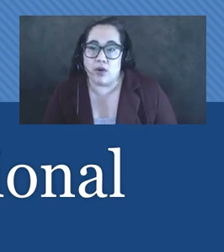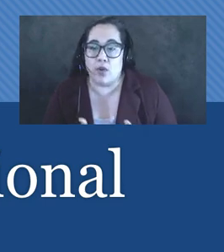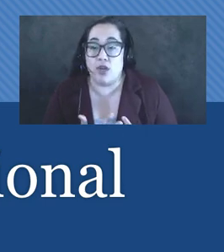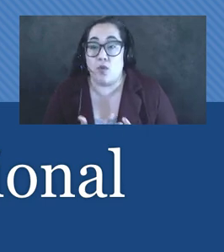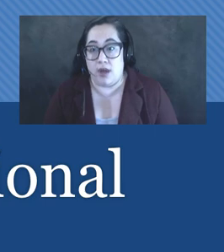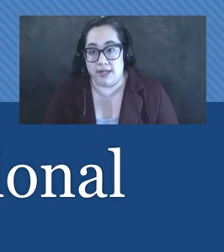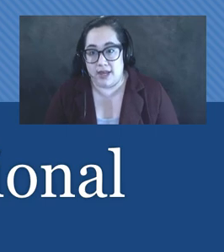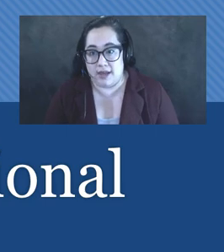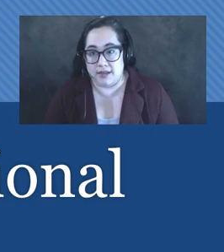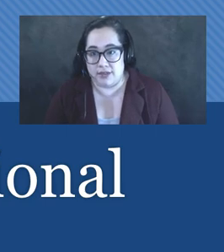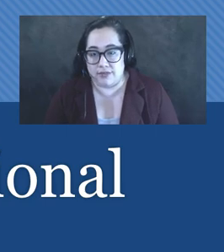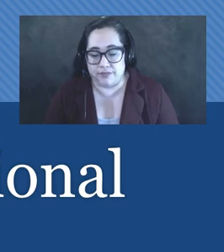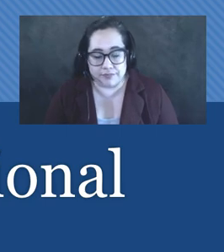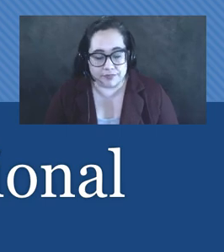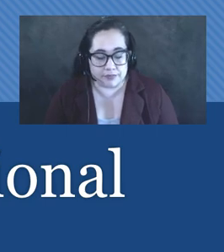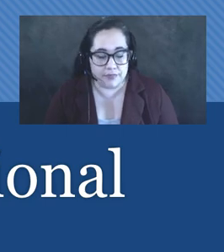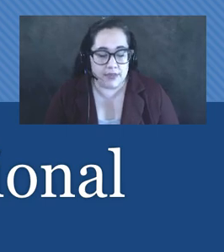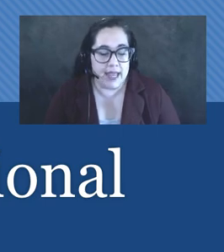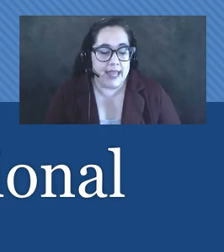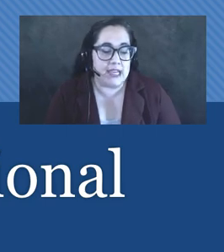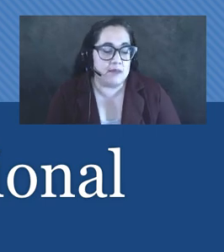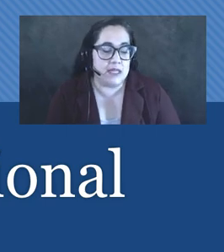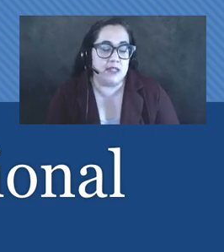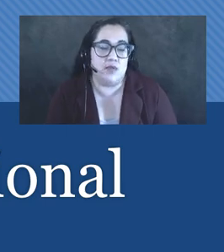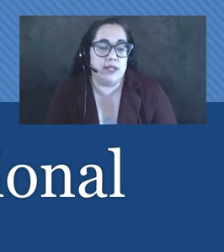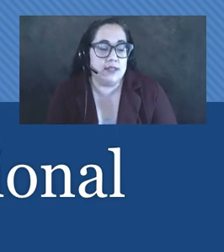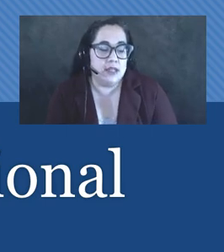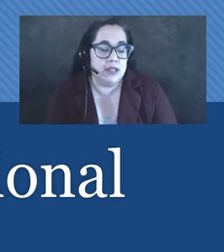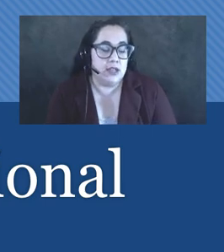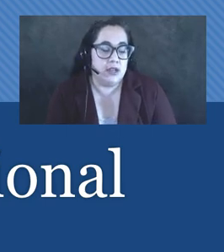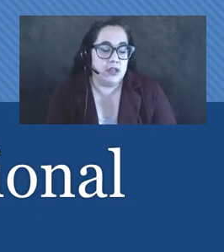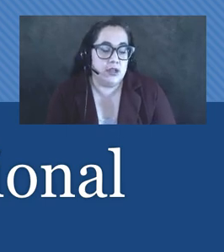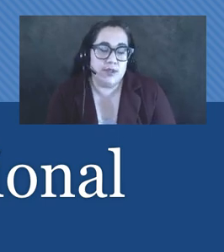or what you want it to ask you. It means when you